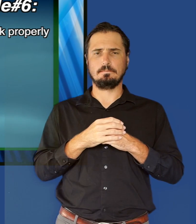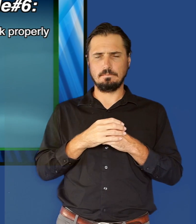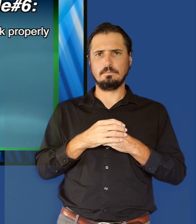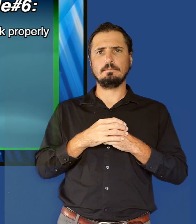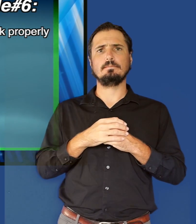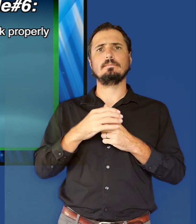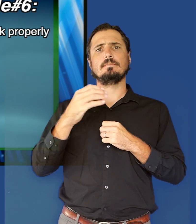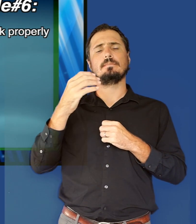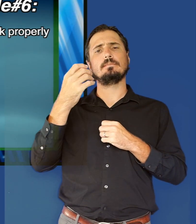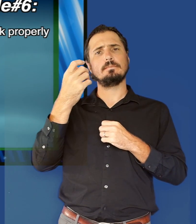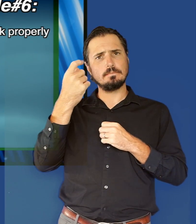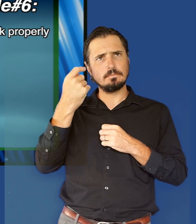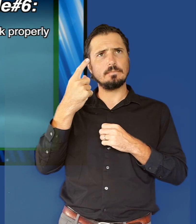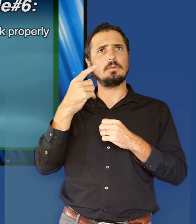precludes the wearing of face coverings.